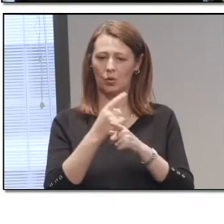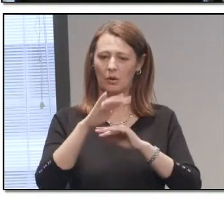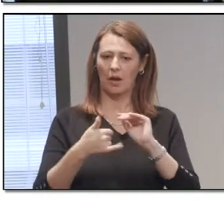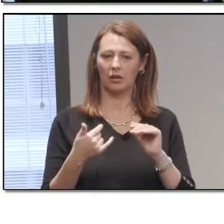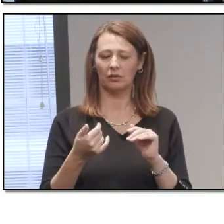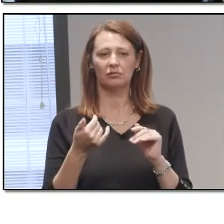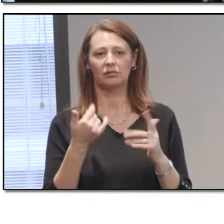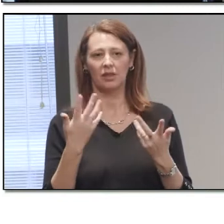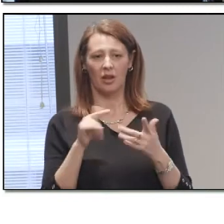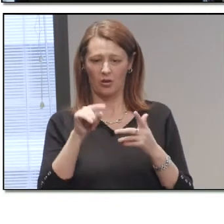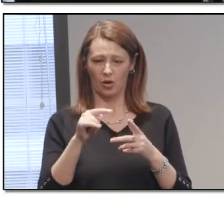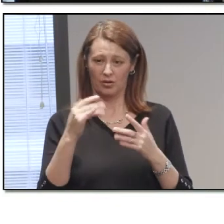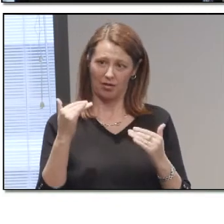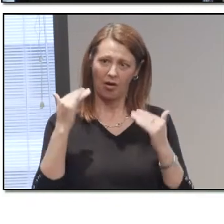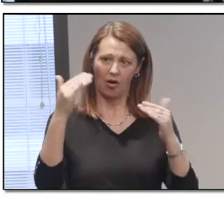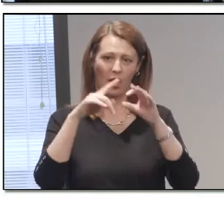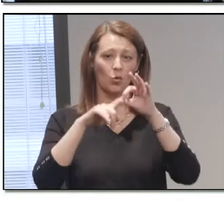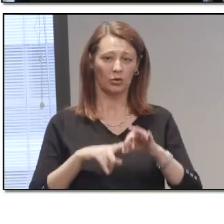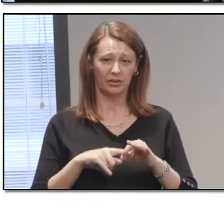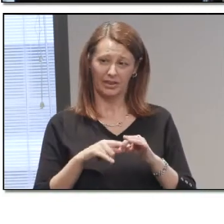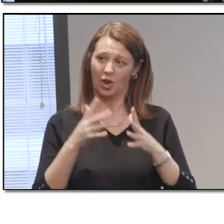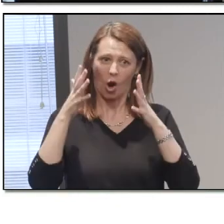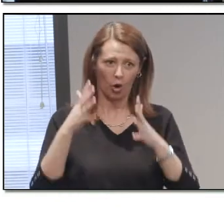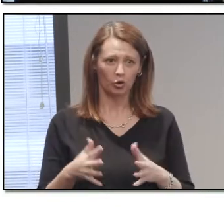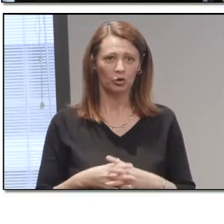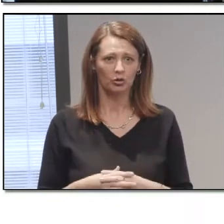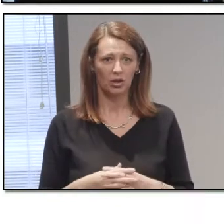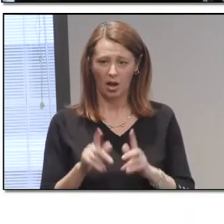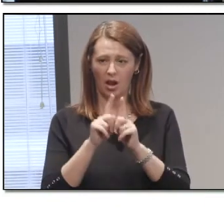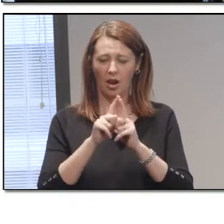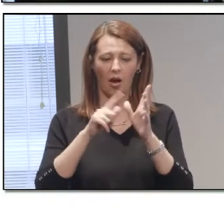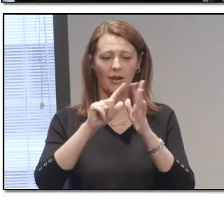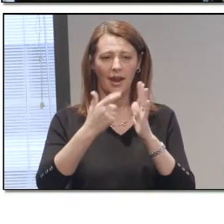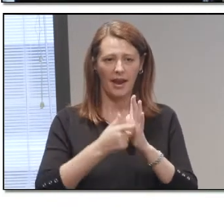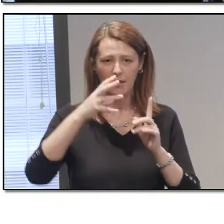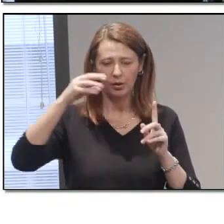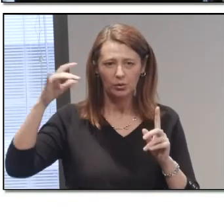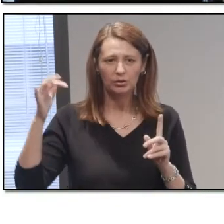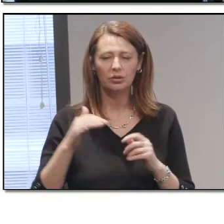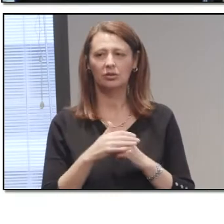in high quantities and amounts, like our air pollutants or our criteria air pollutants, so most